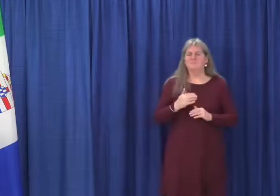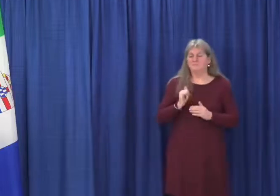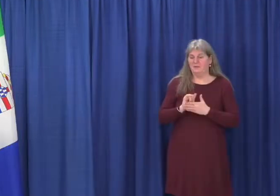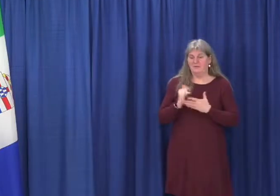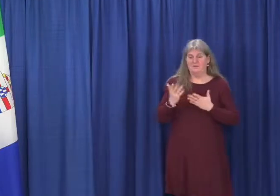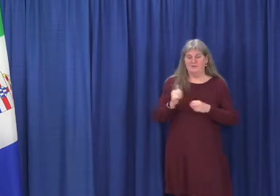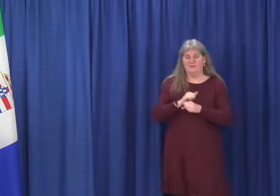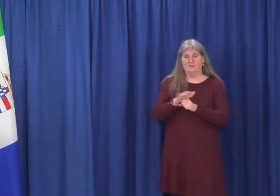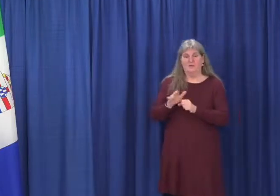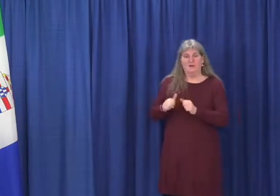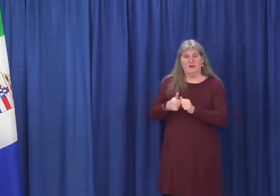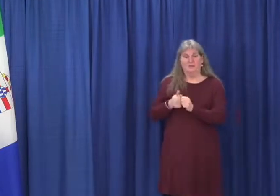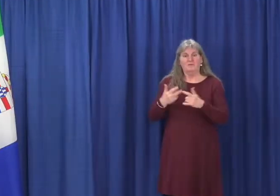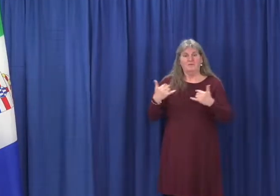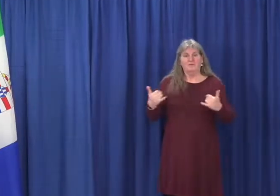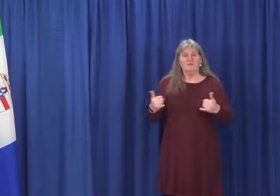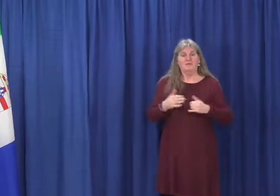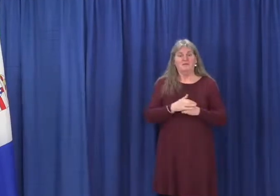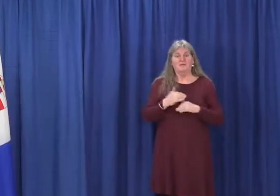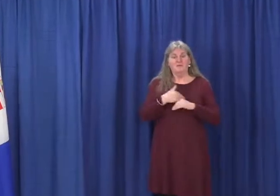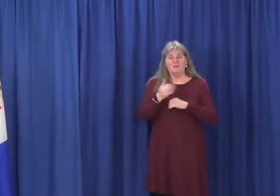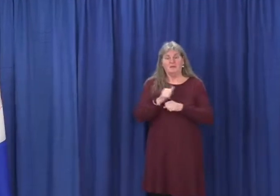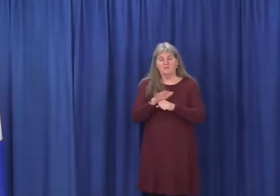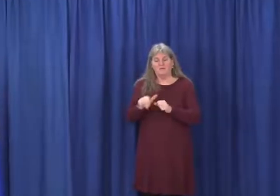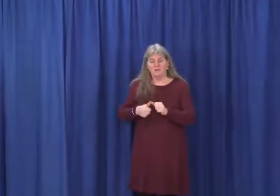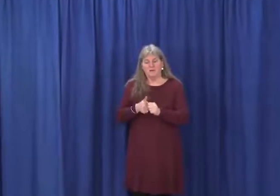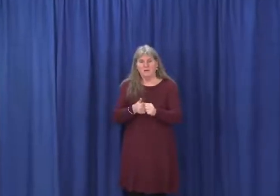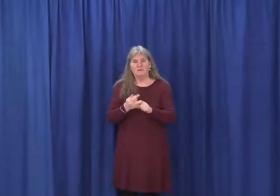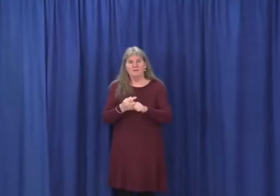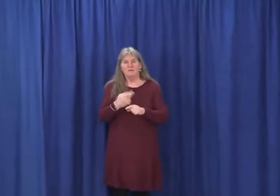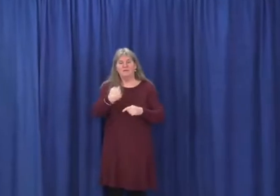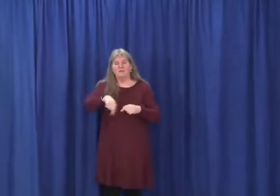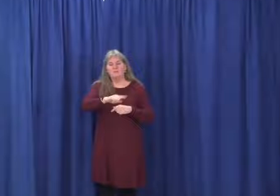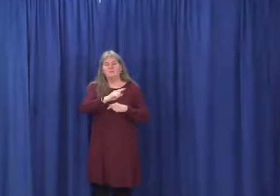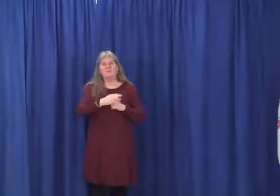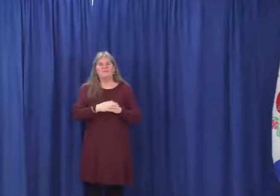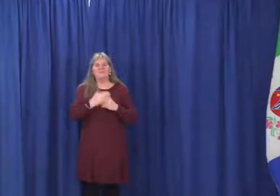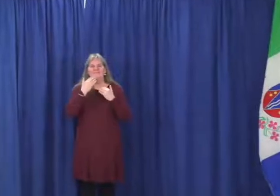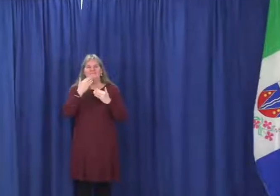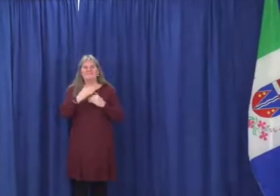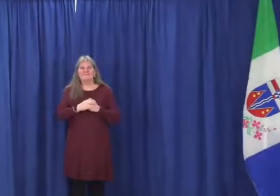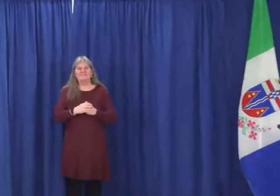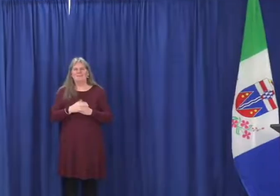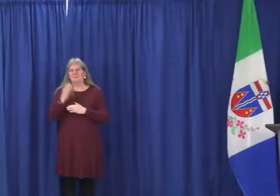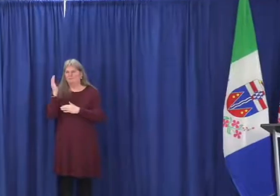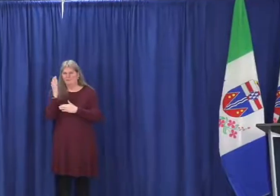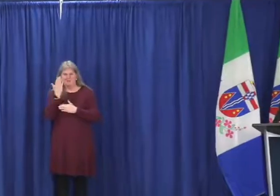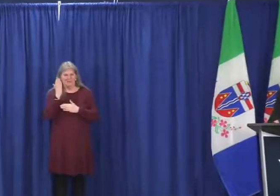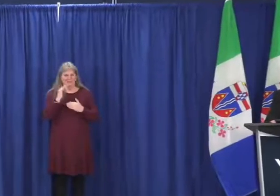update for today. Our next COVID-19 update will be next week. Thank you again to our speakers, and thank you to all